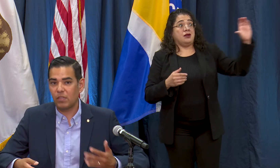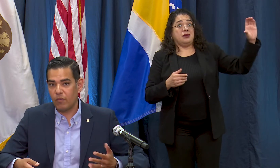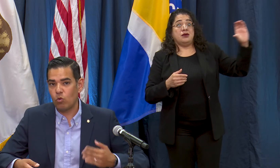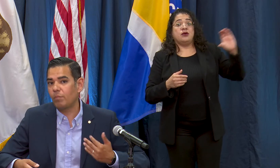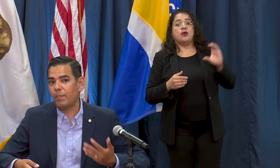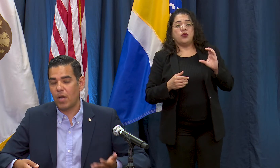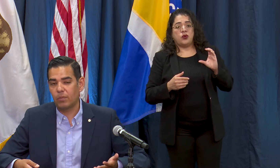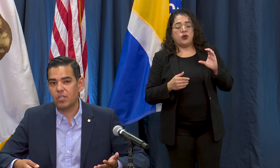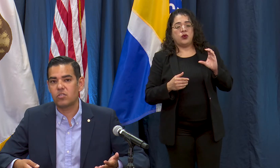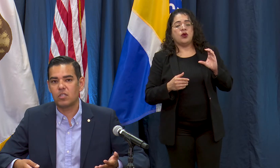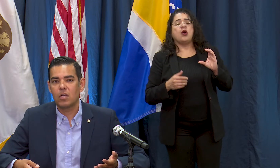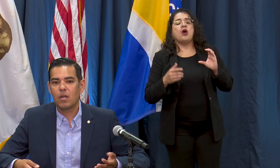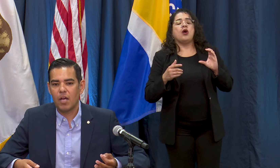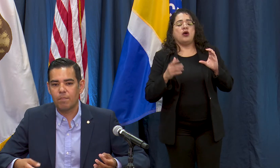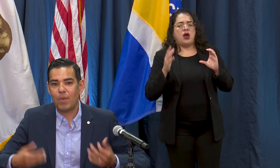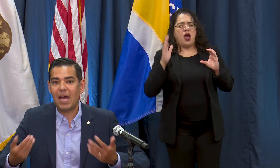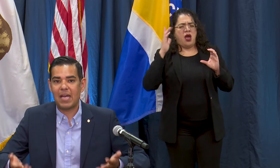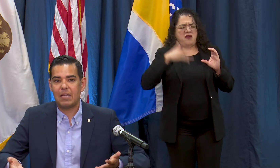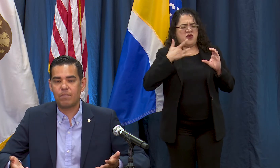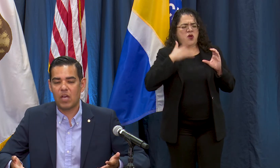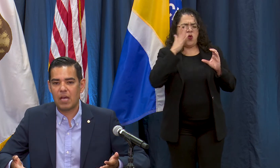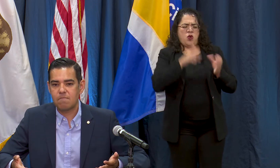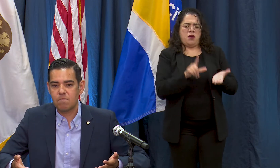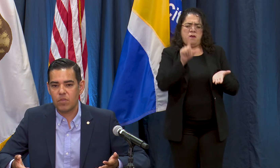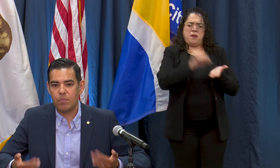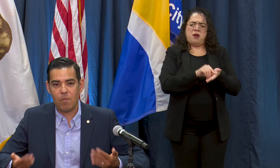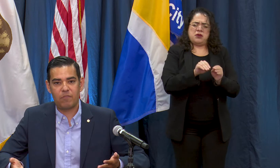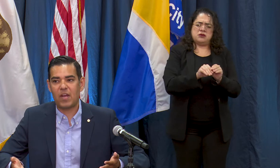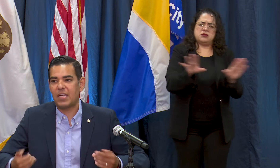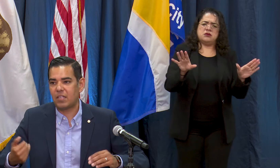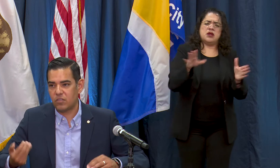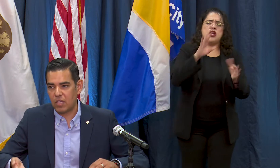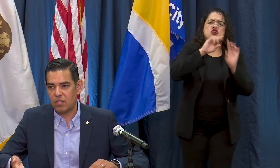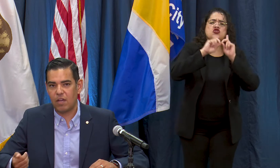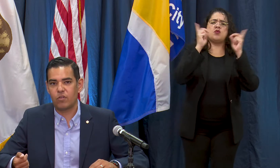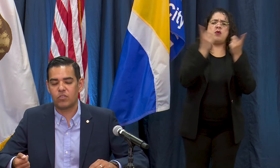believe will be published by the Department of Finance and the Governor's